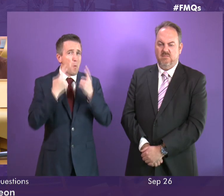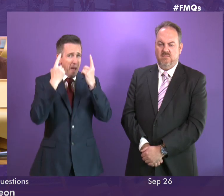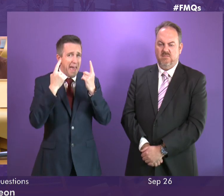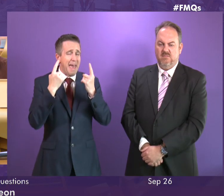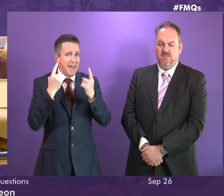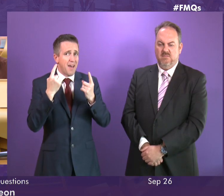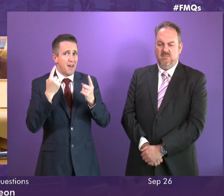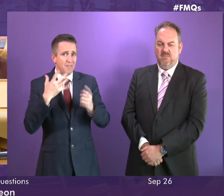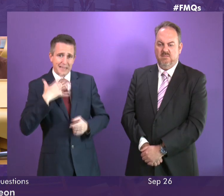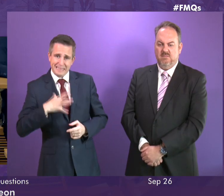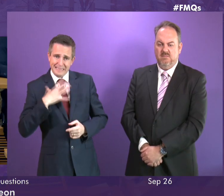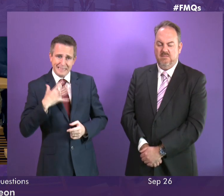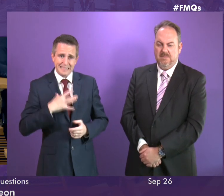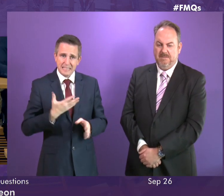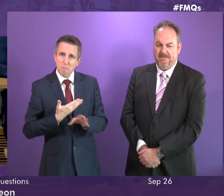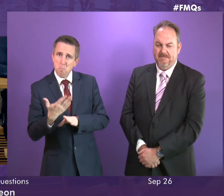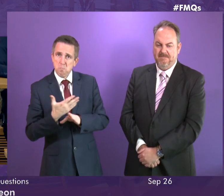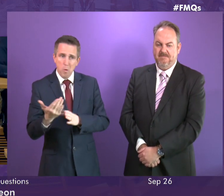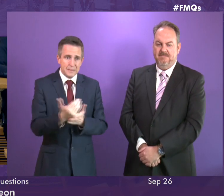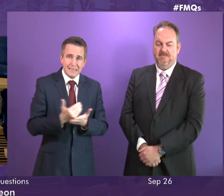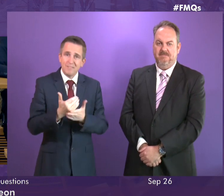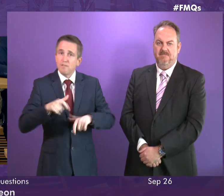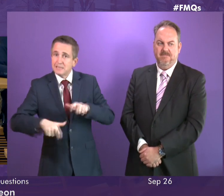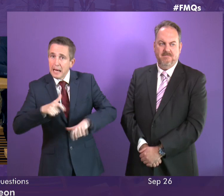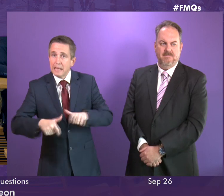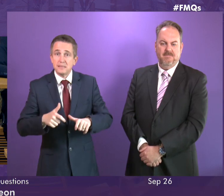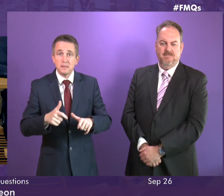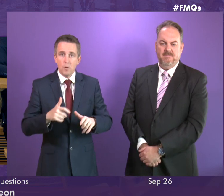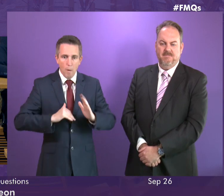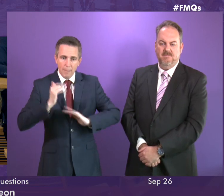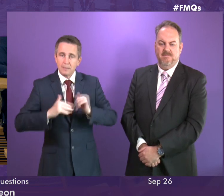how important the issue is. We are making significant investment in cycle routes in